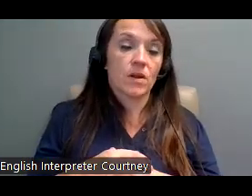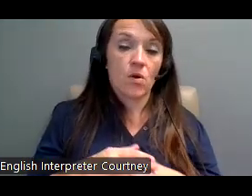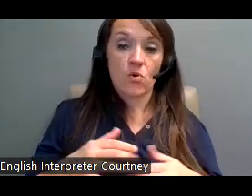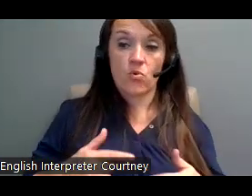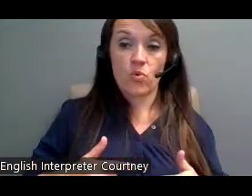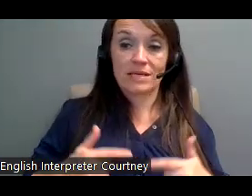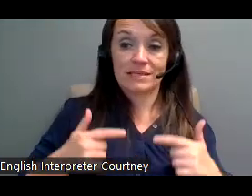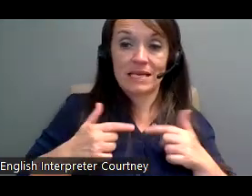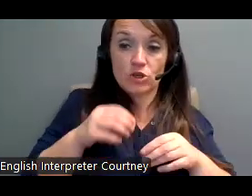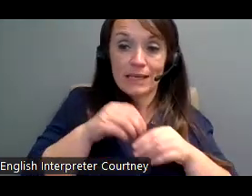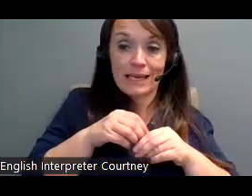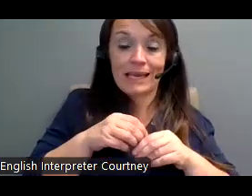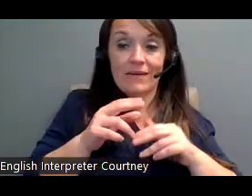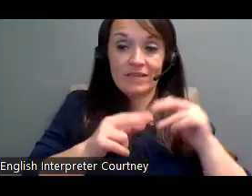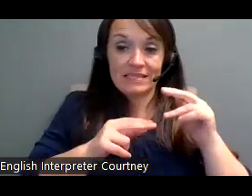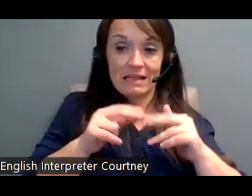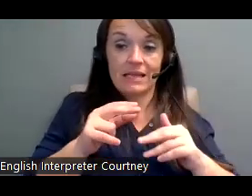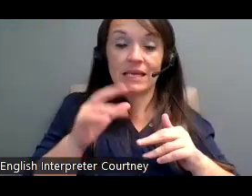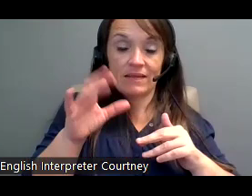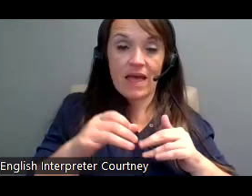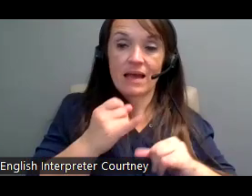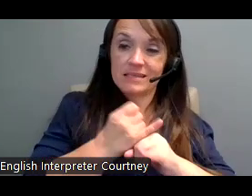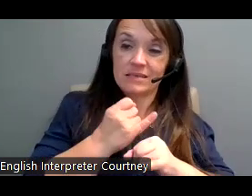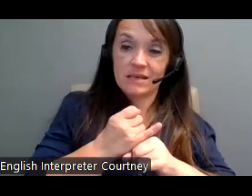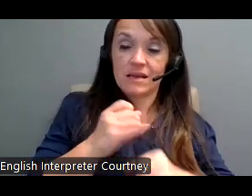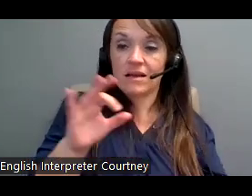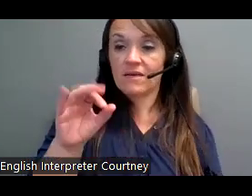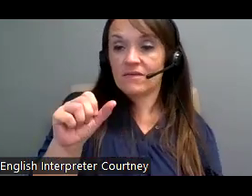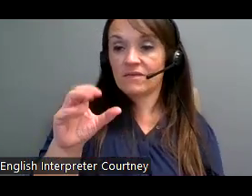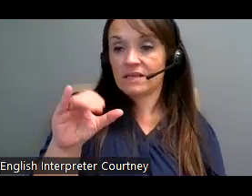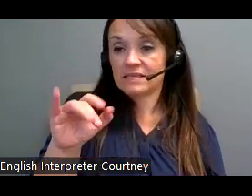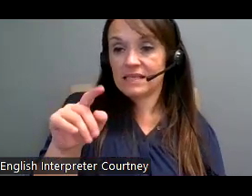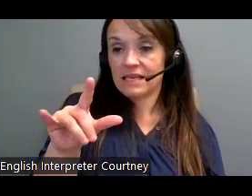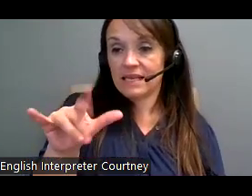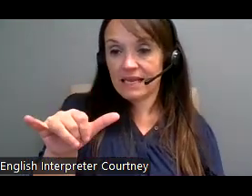you have the option in the freedom of choice to live in institutional settings, that is part